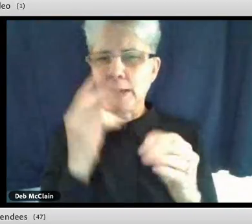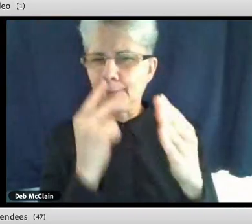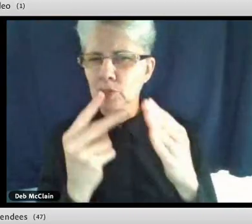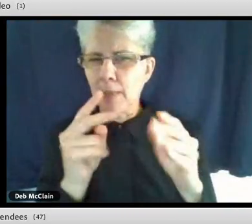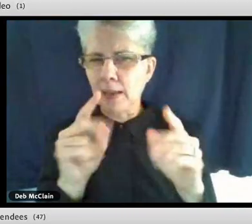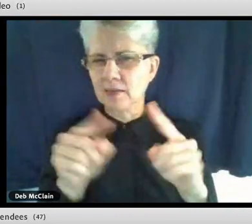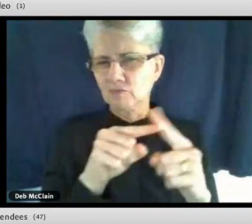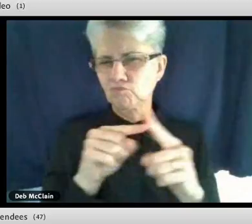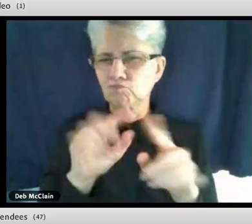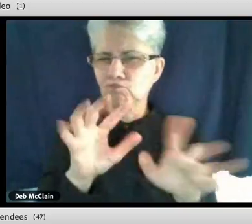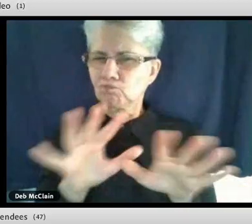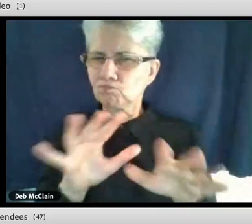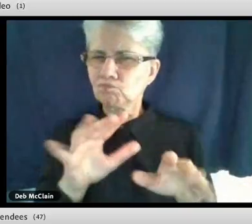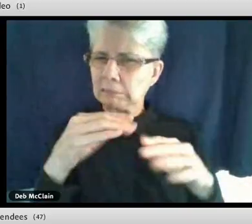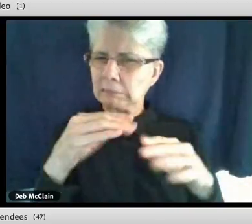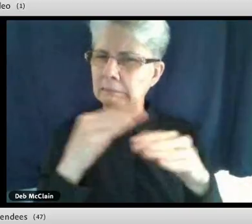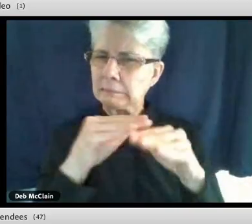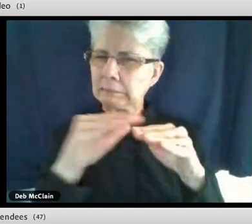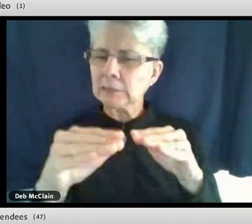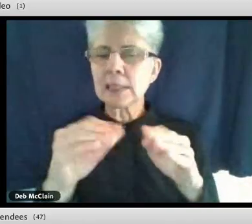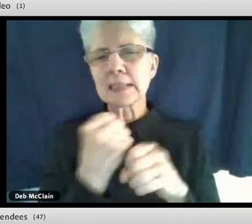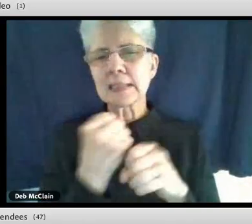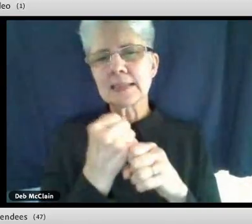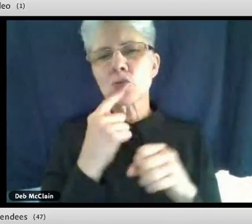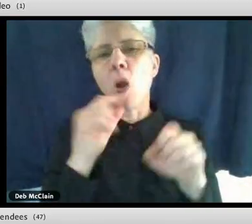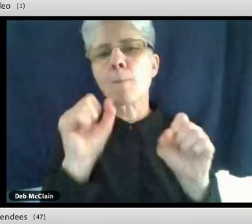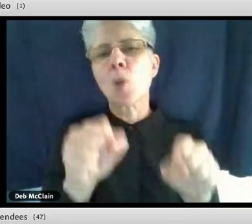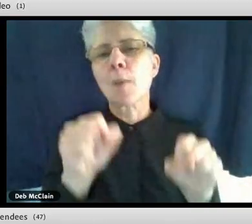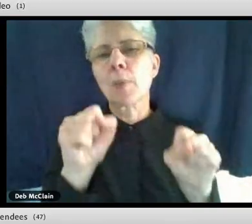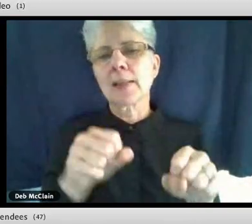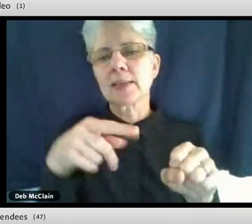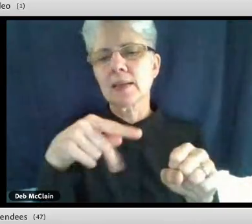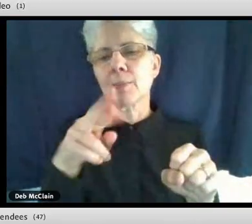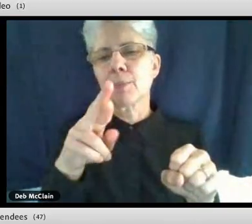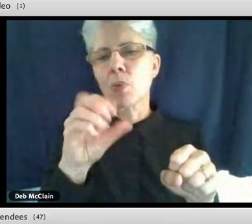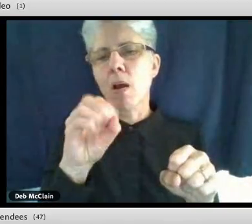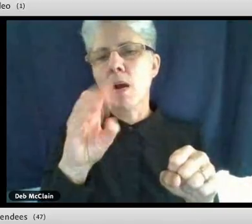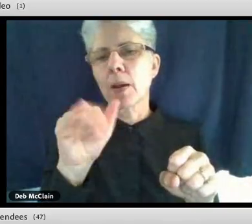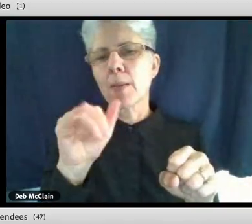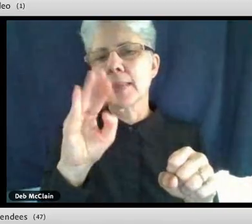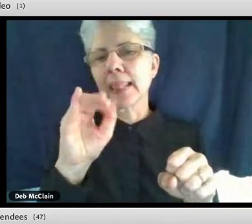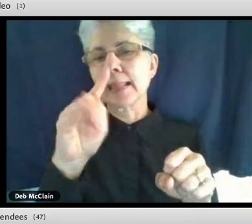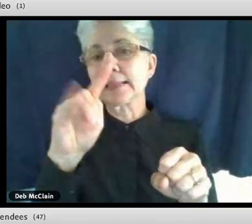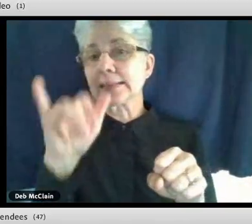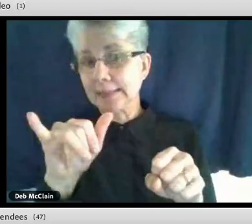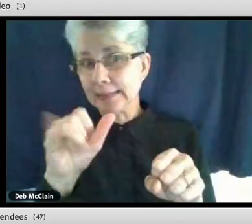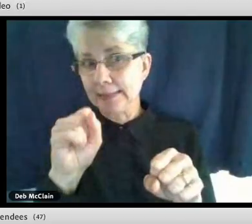Again, statistics are probability, right? And so it may be right. It may not be right.